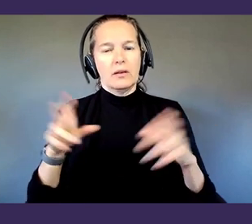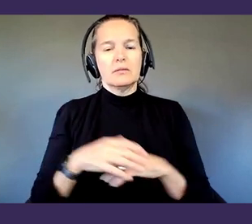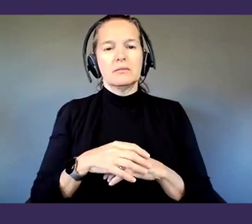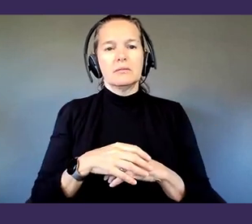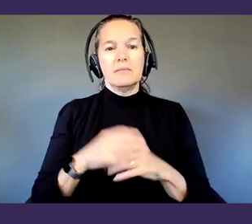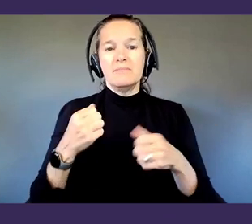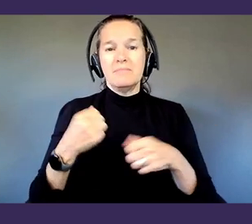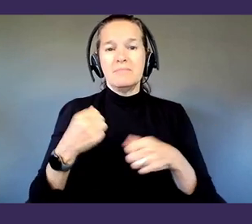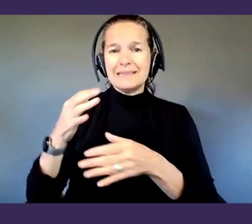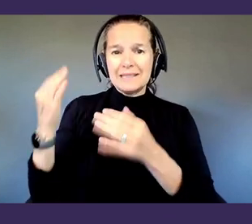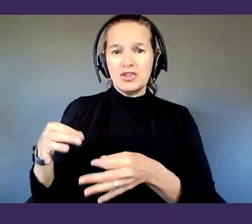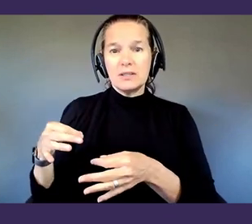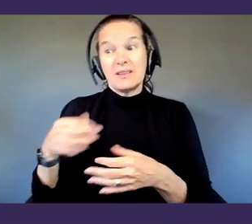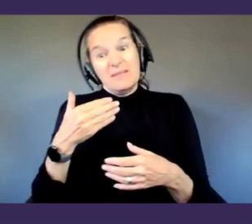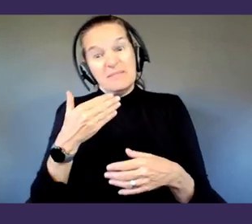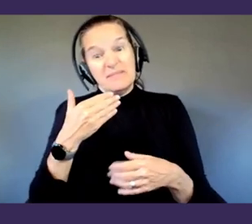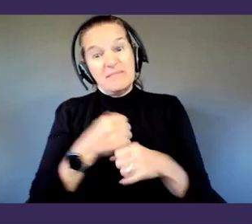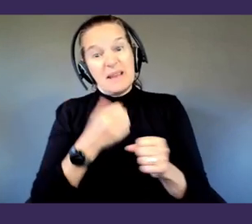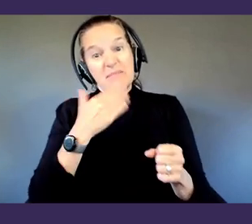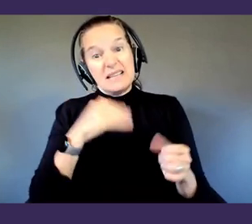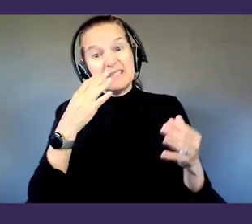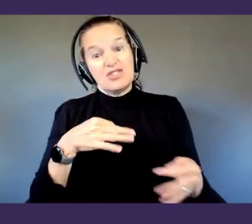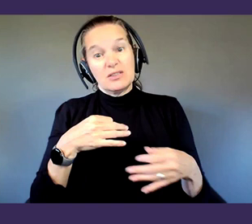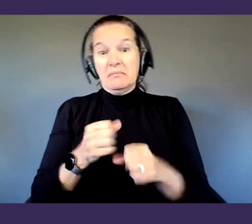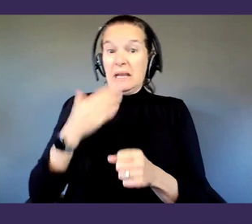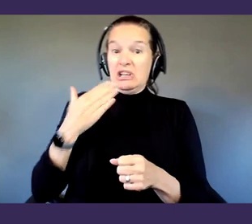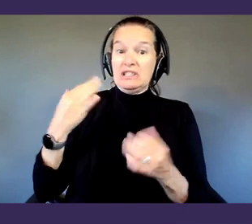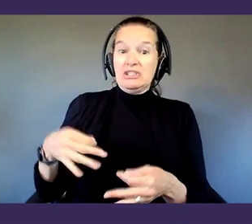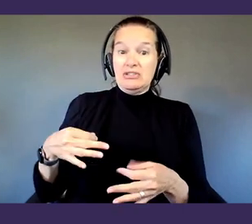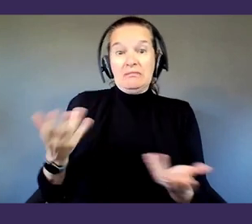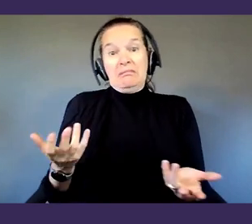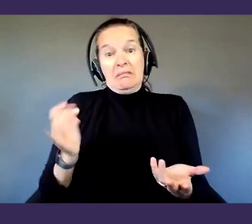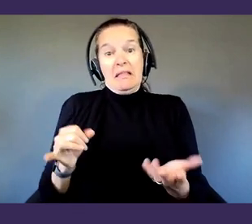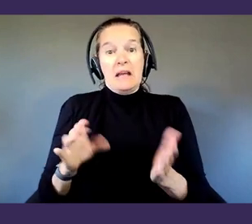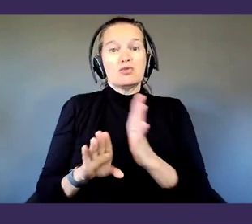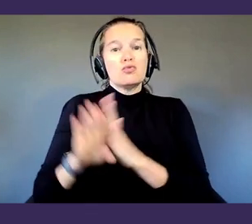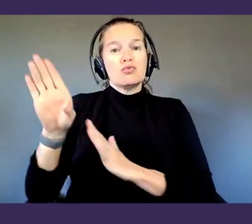making poor decisions, making good decisions, it's how growth happens for everyone.